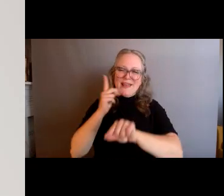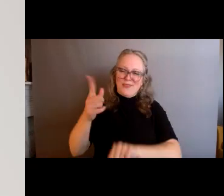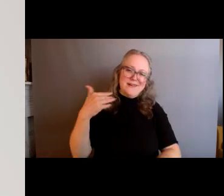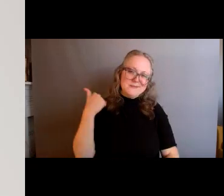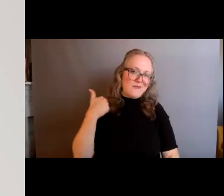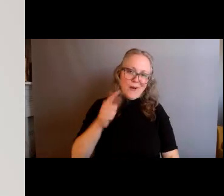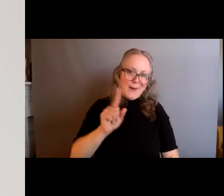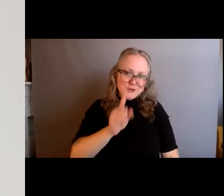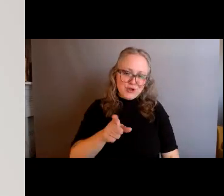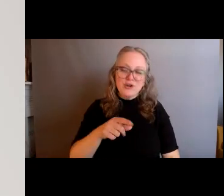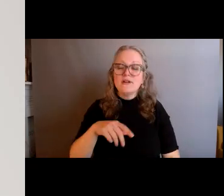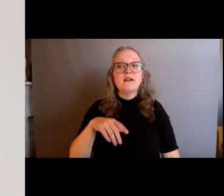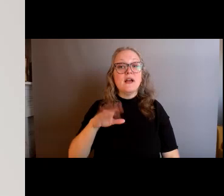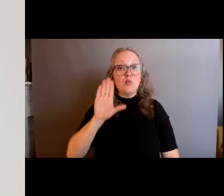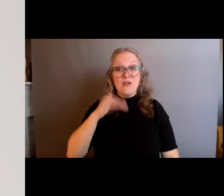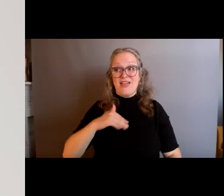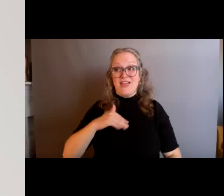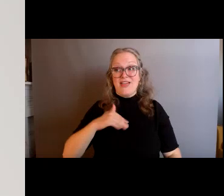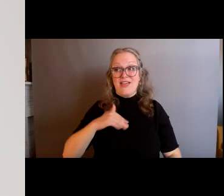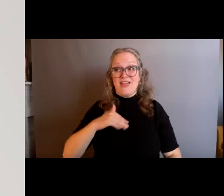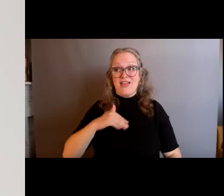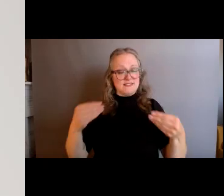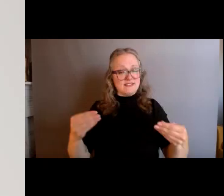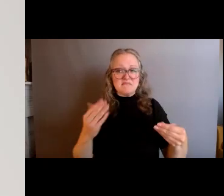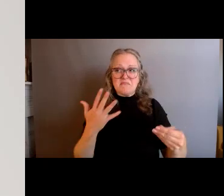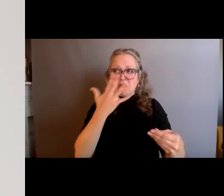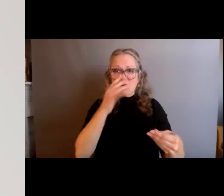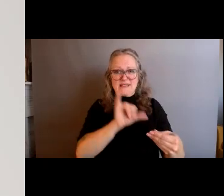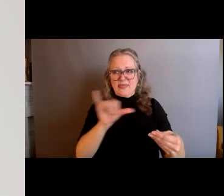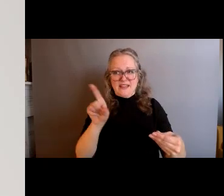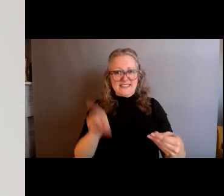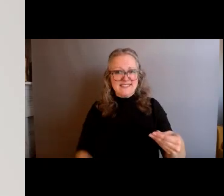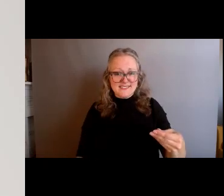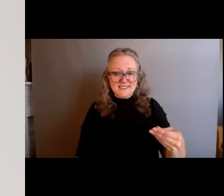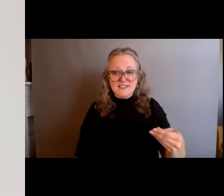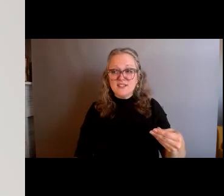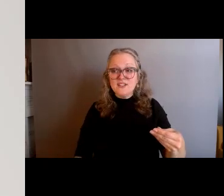You'll get a test that looks like this. You see the circles on the top